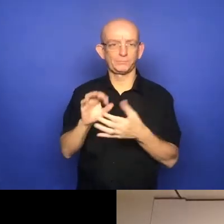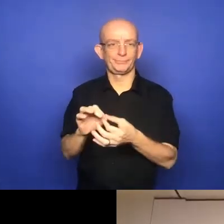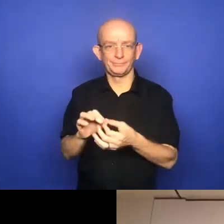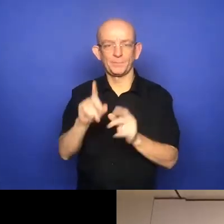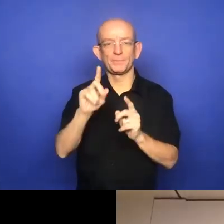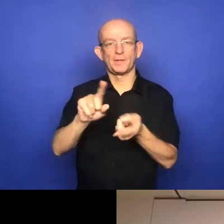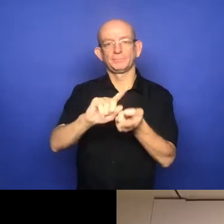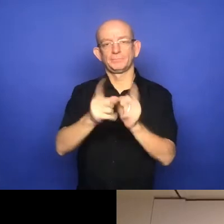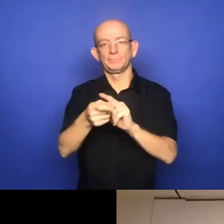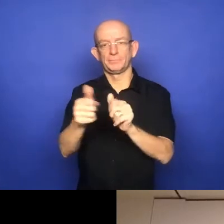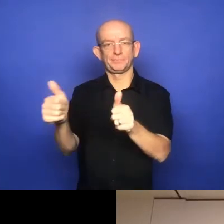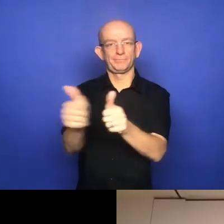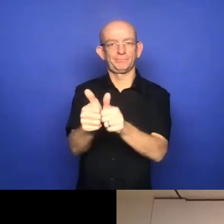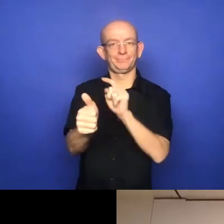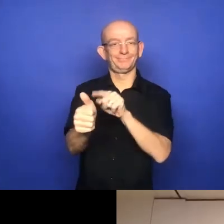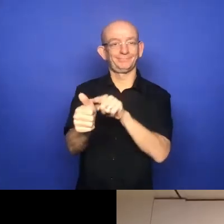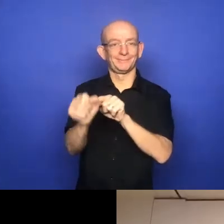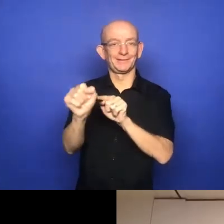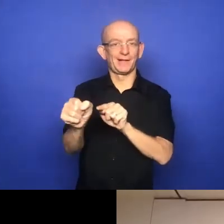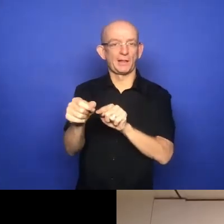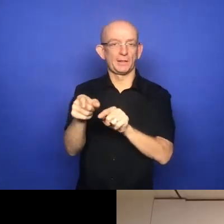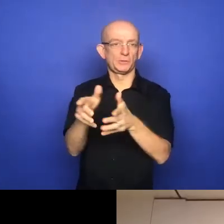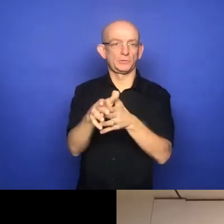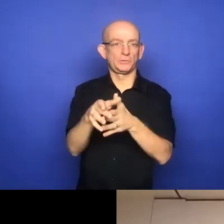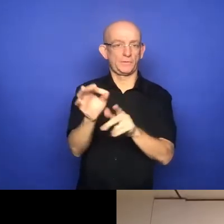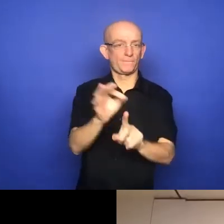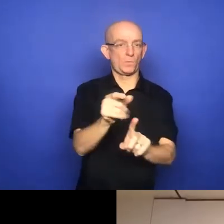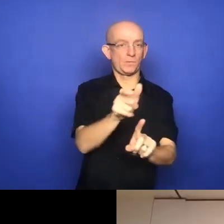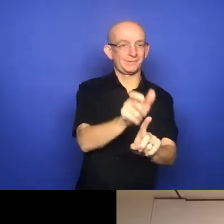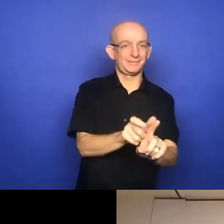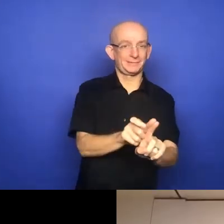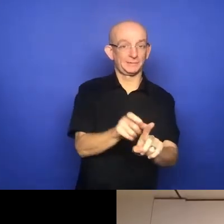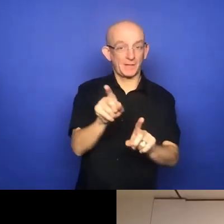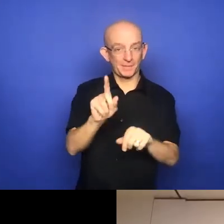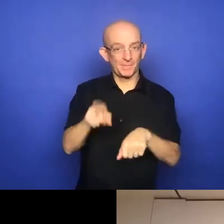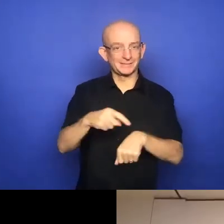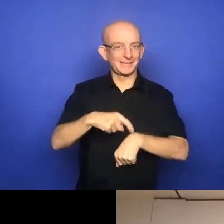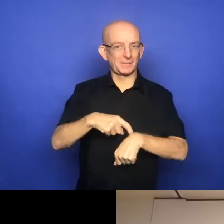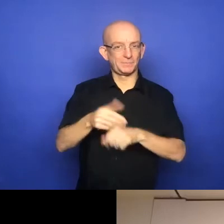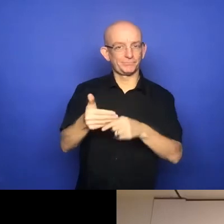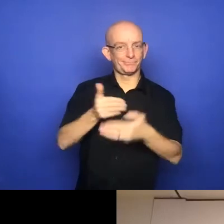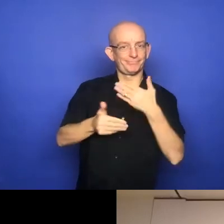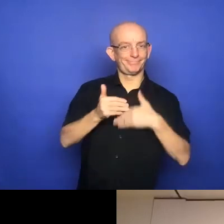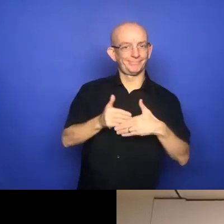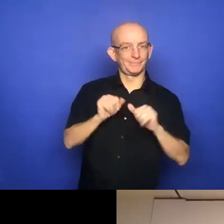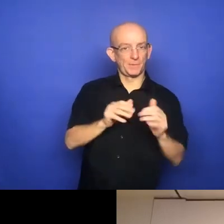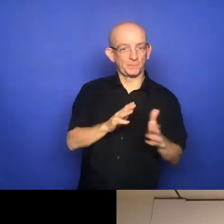it's very important that you have a proxy, you need to have enough time and you need to make sure that the question is answered by the person